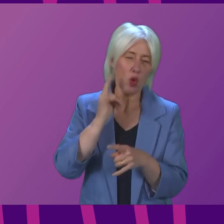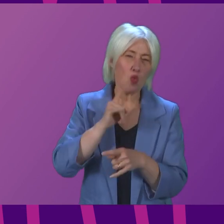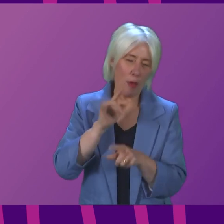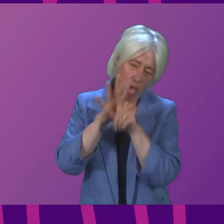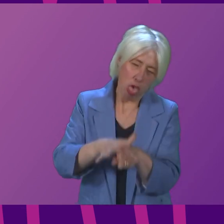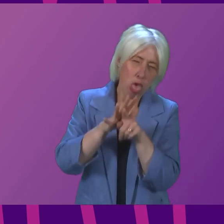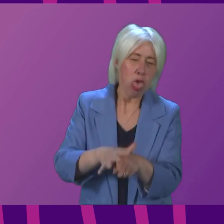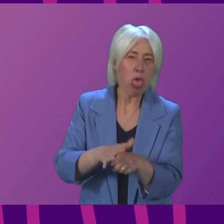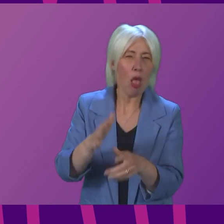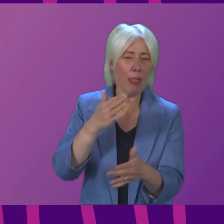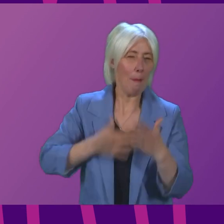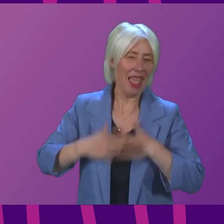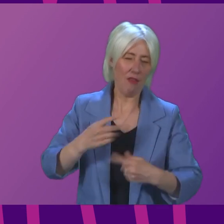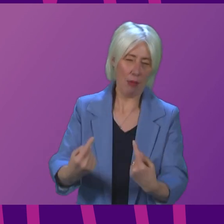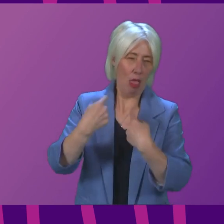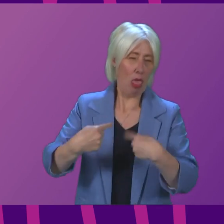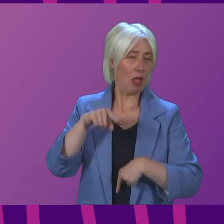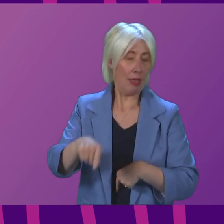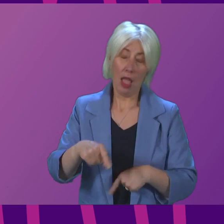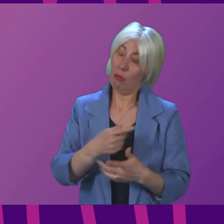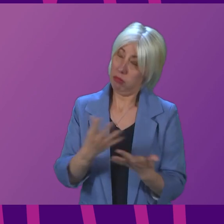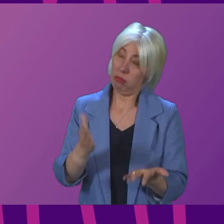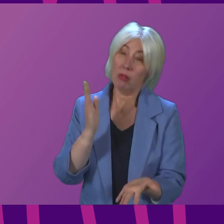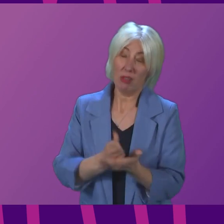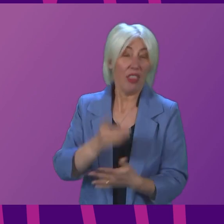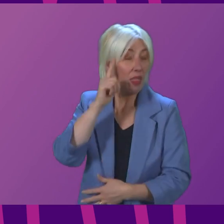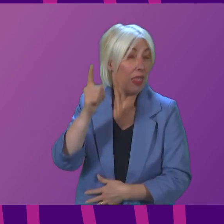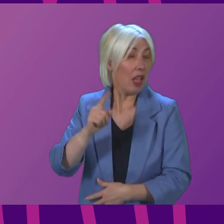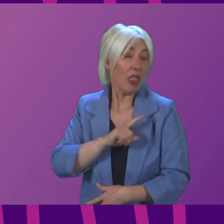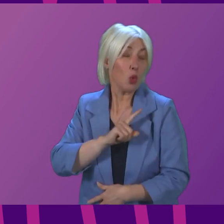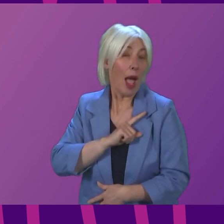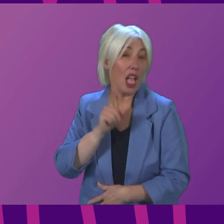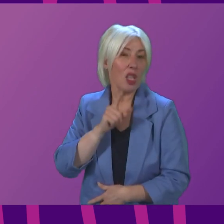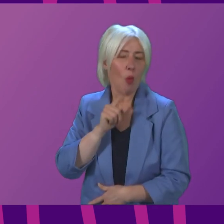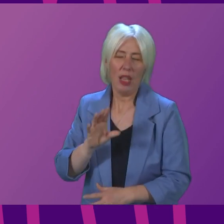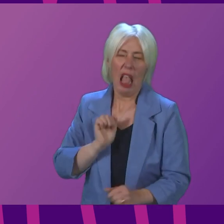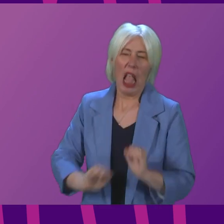That can—and does, I believe—put many women off standing for elected office.